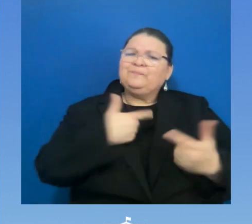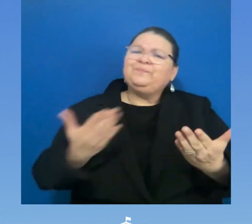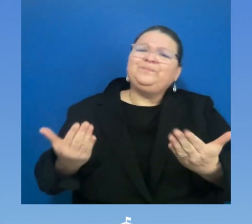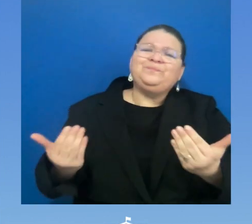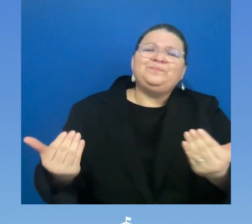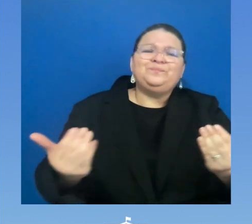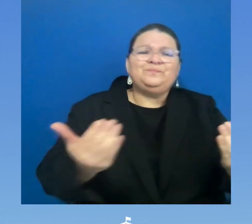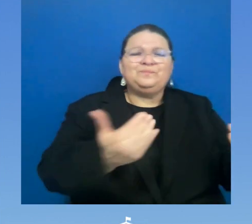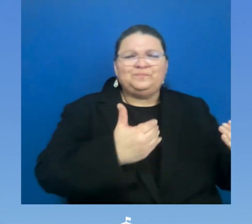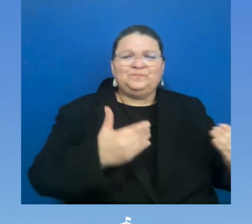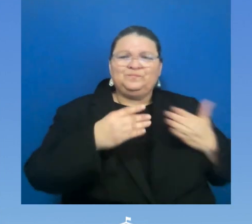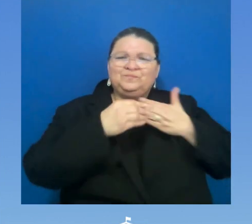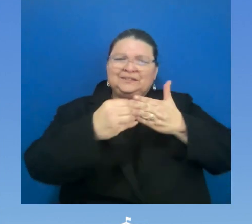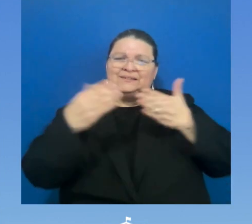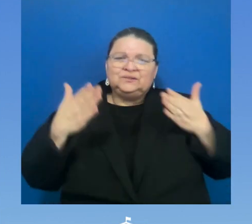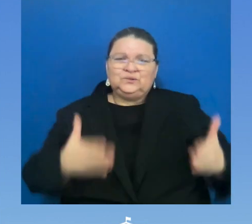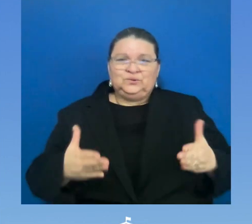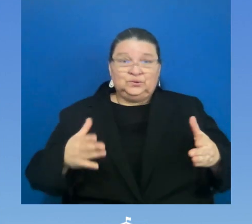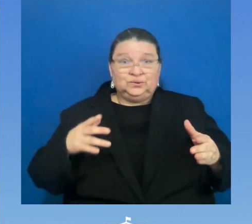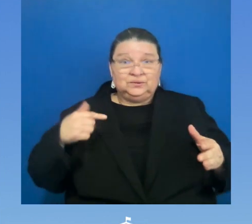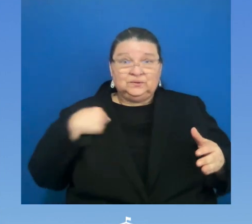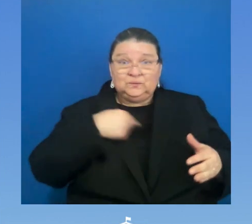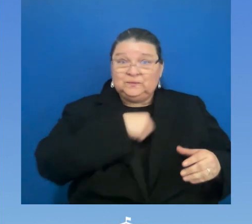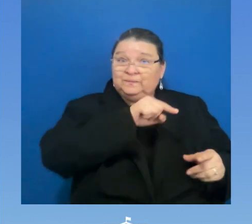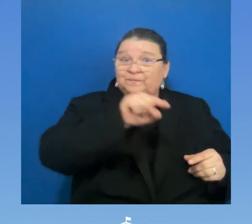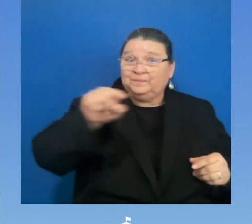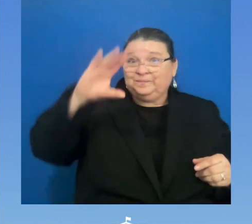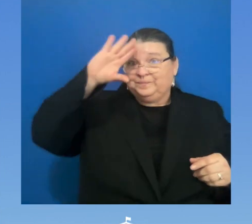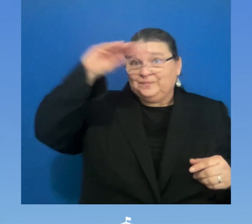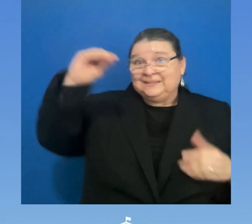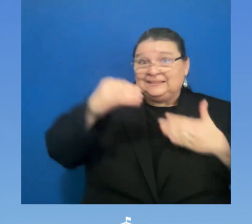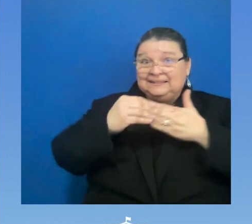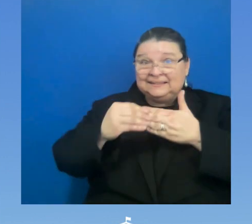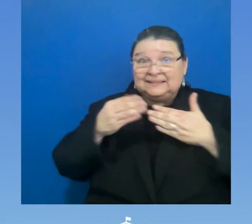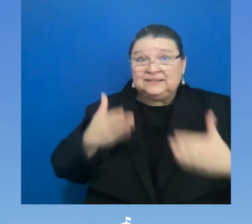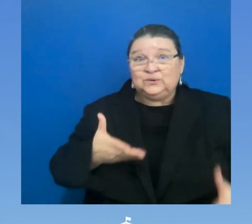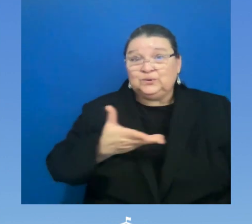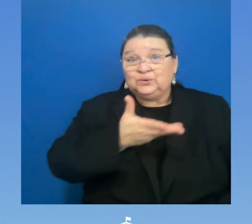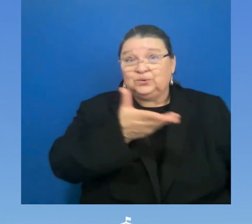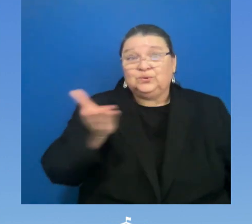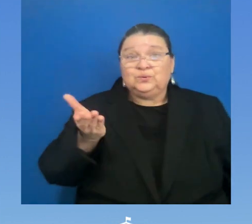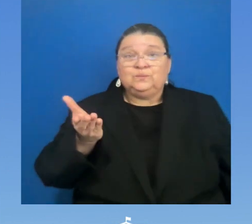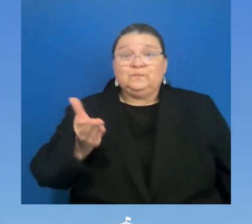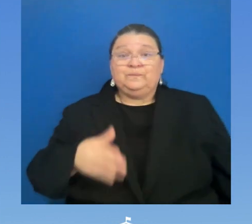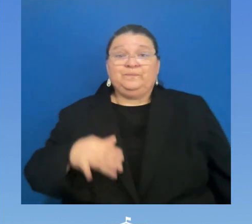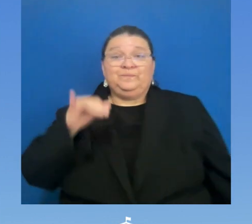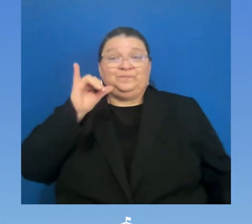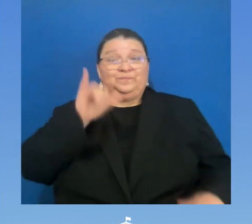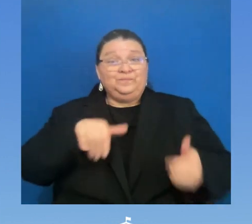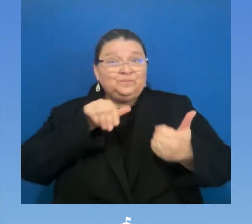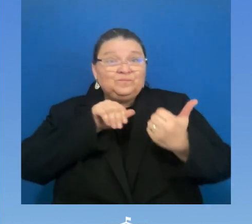to address the longstanding inequities and pay that impact not only women, but families communities.